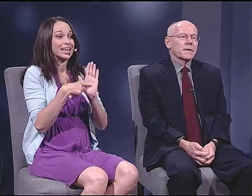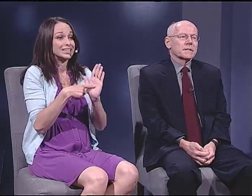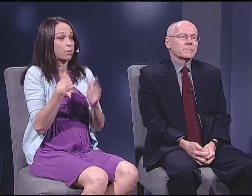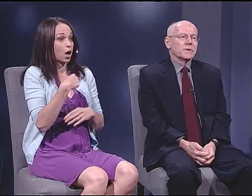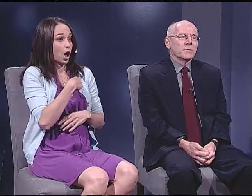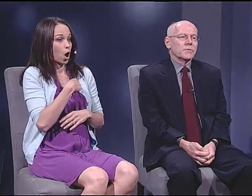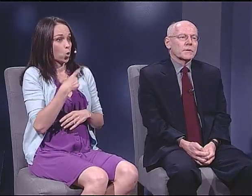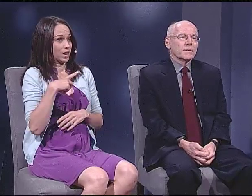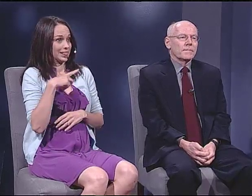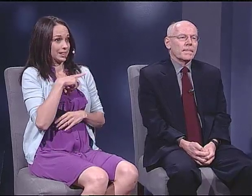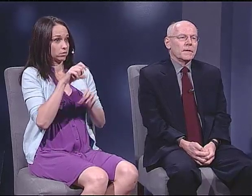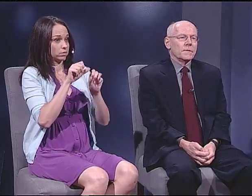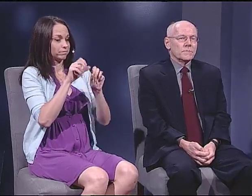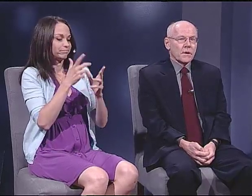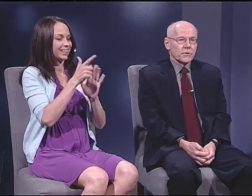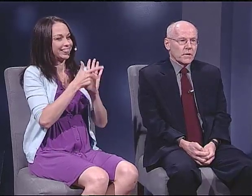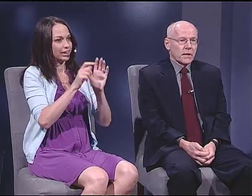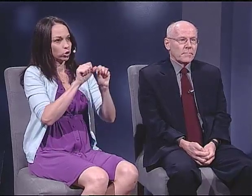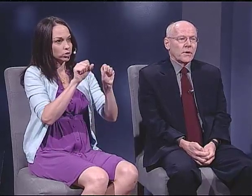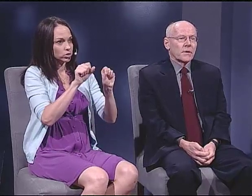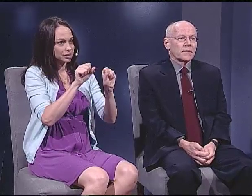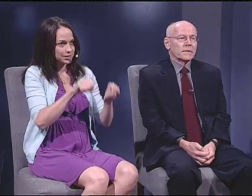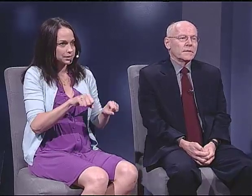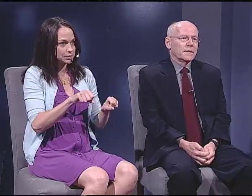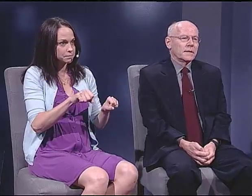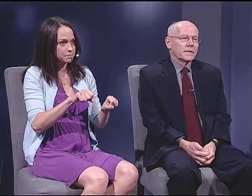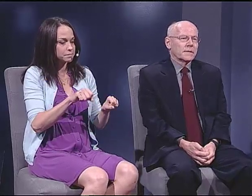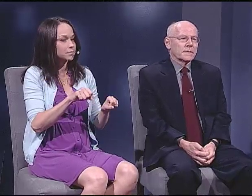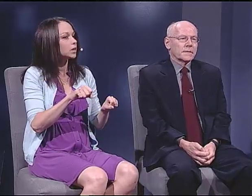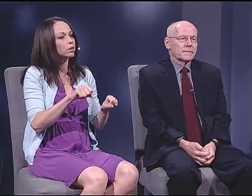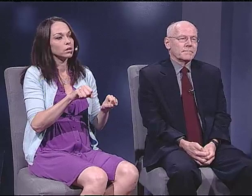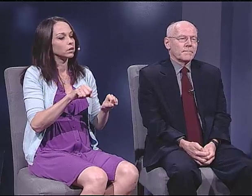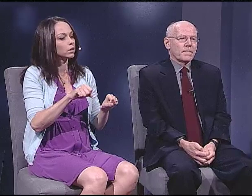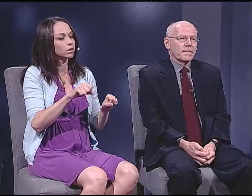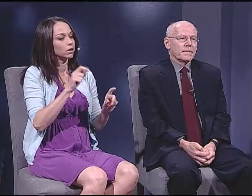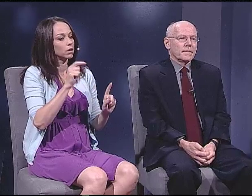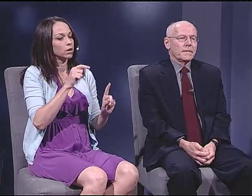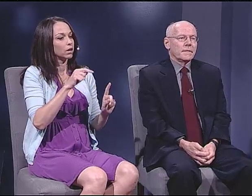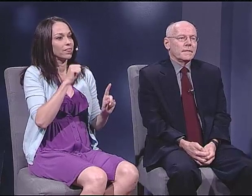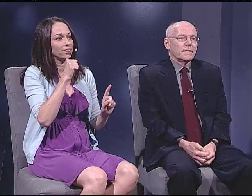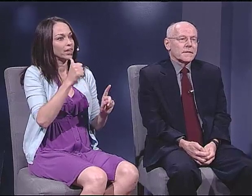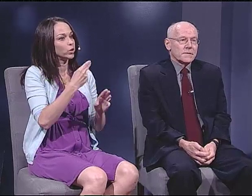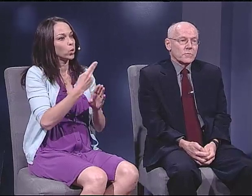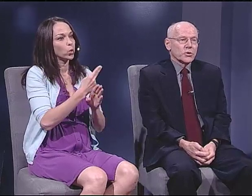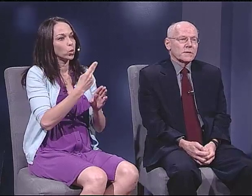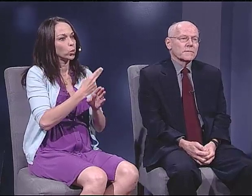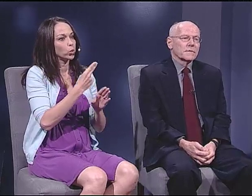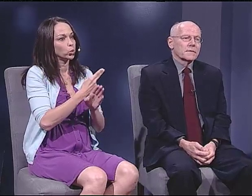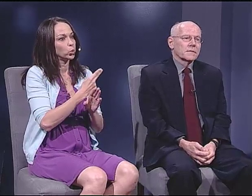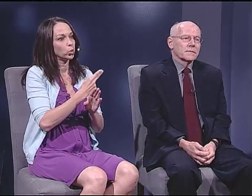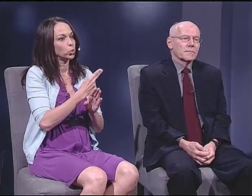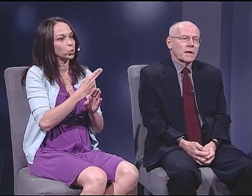by the Supreme Court do not draw upon this notion of some kind